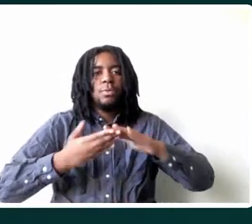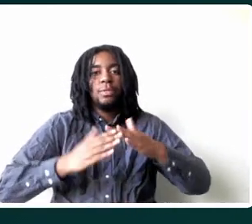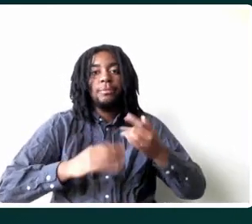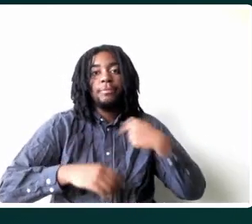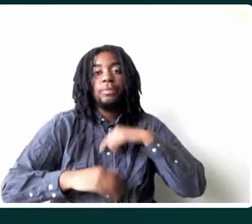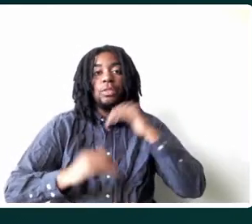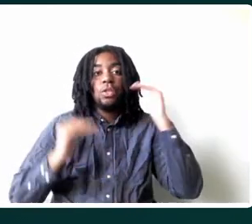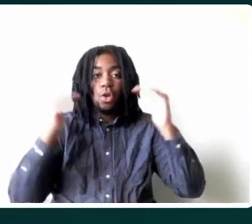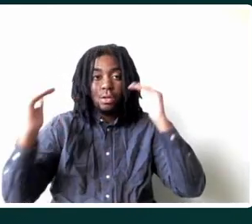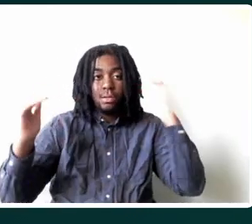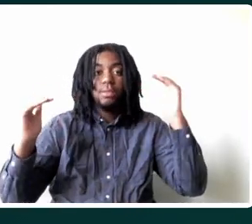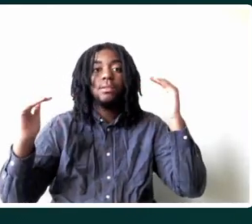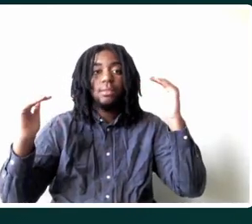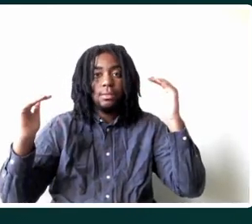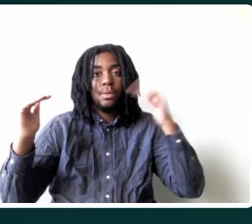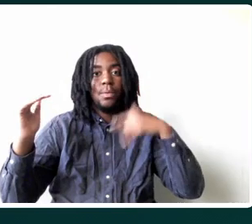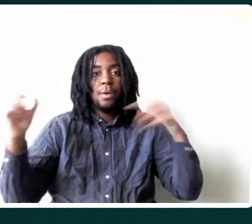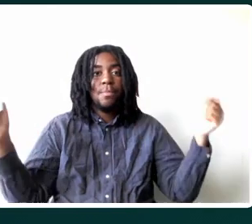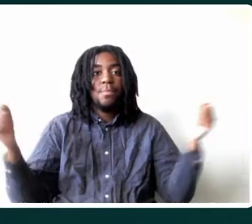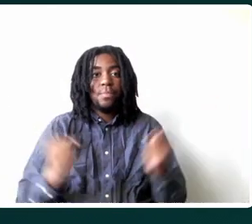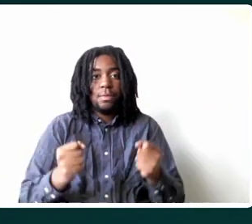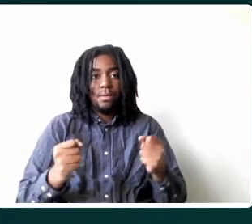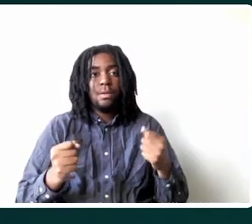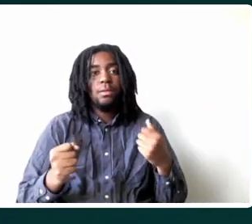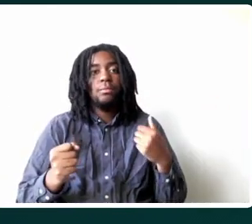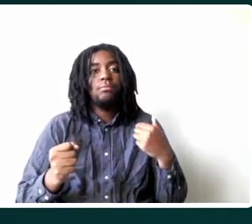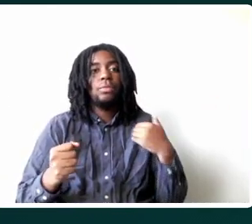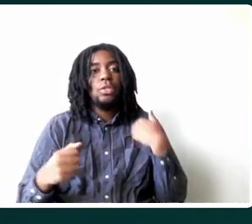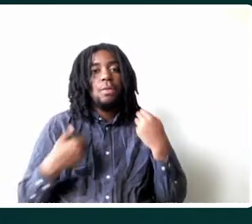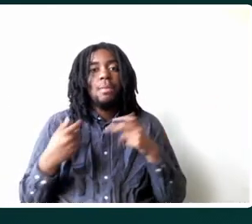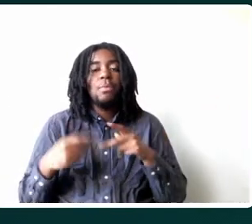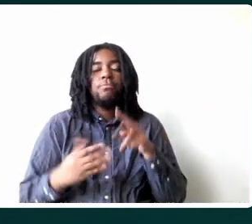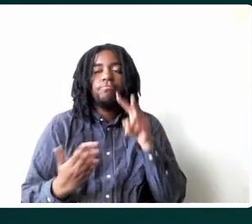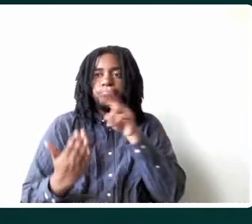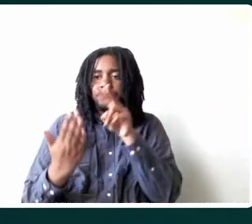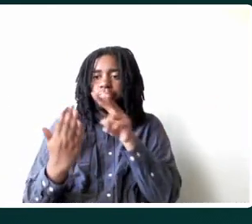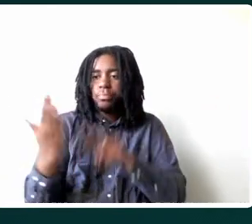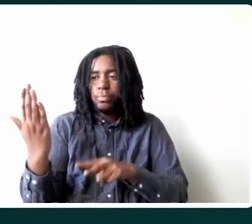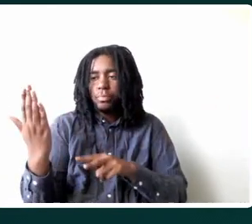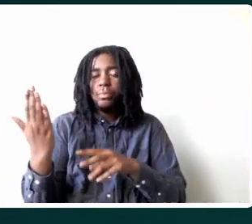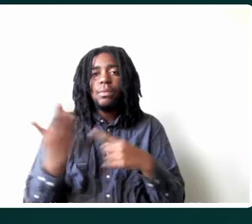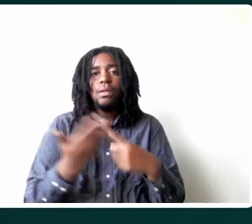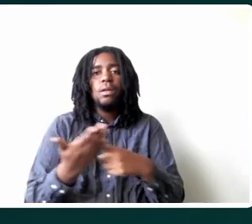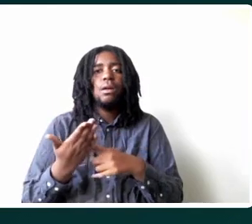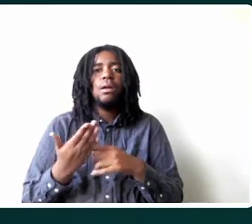And even we brought the young people into it, too. We had the young people look at the discussion threads. And everyone said, "We're not feeling like this is getting